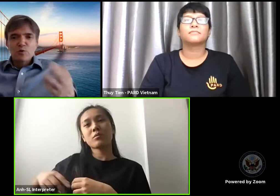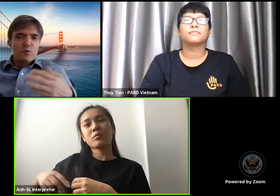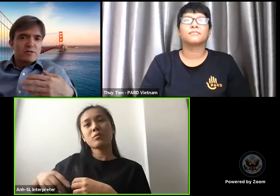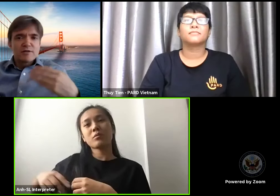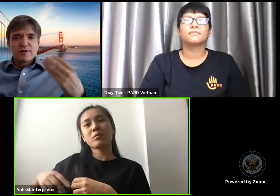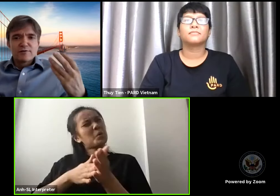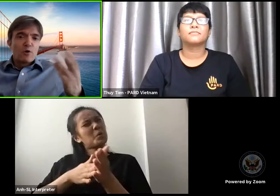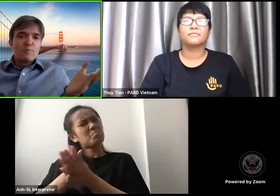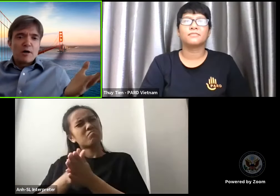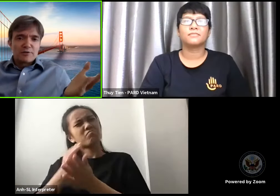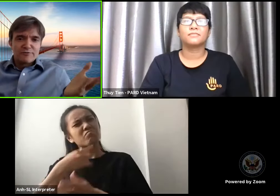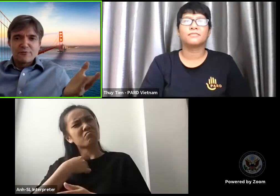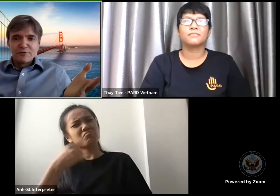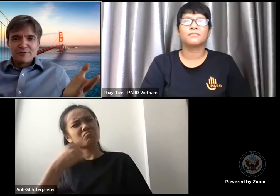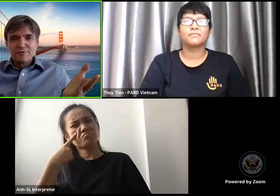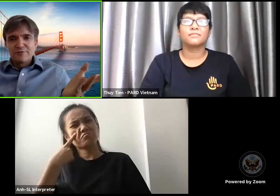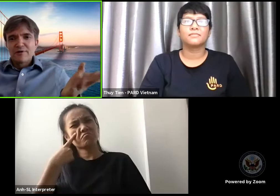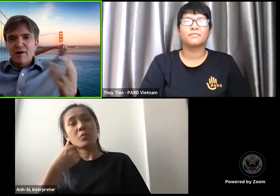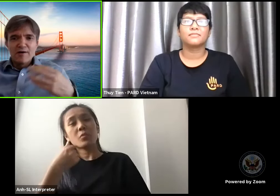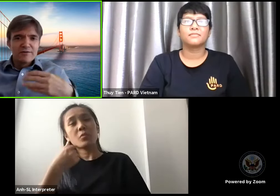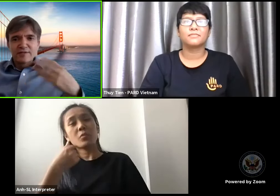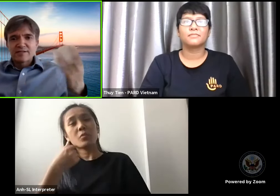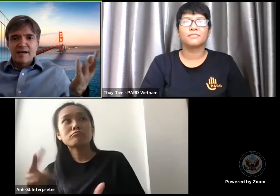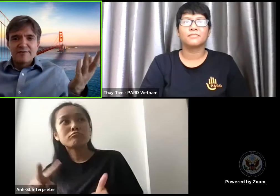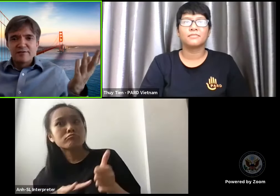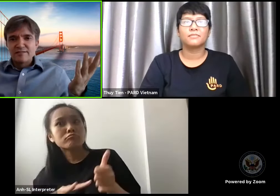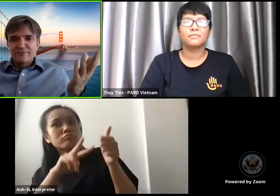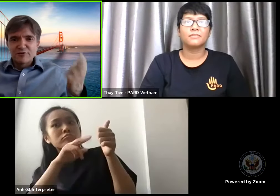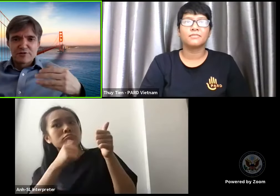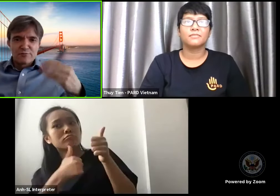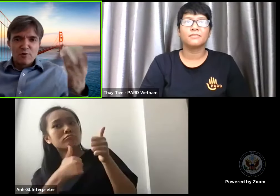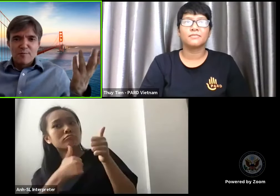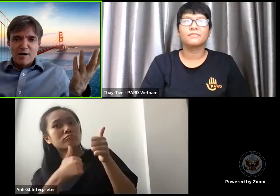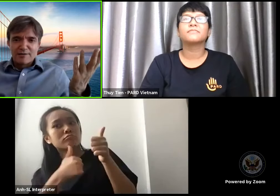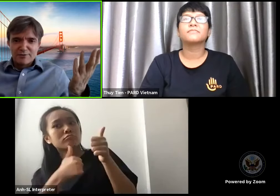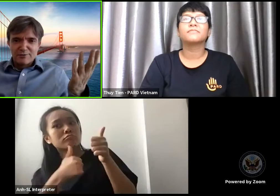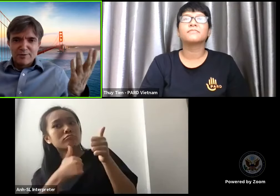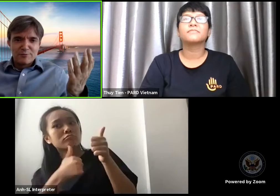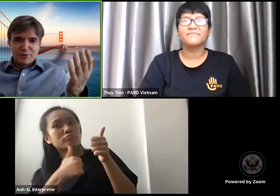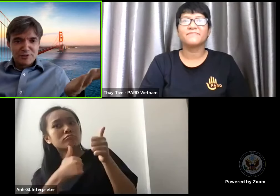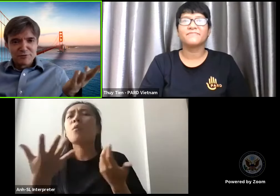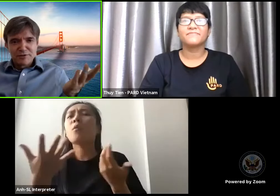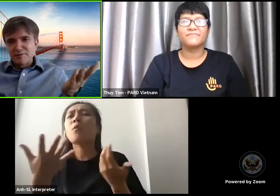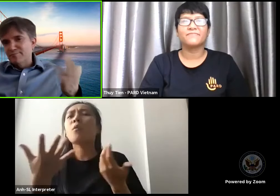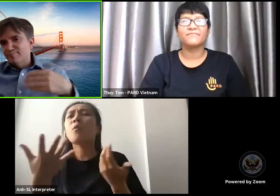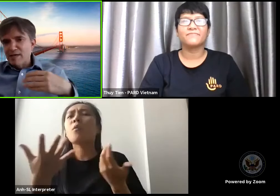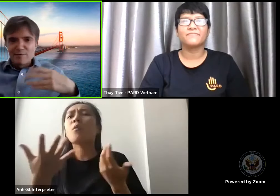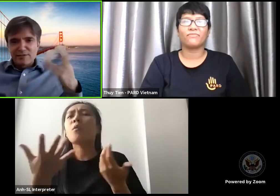who was a role model for you? All of us have a first role model when we're children maybe it's